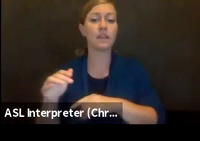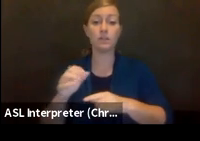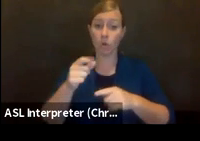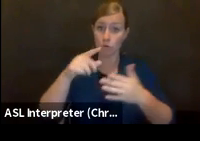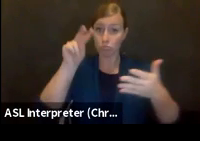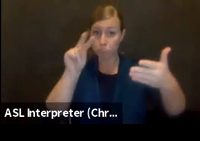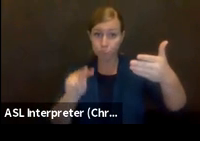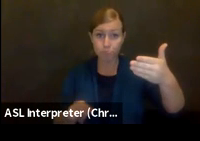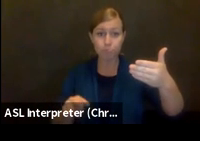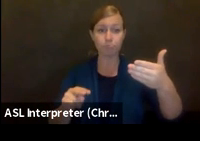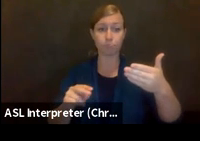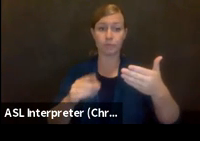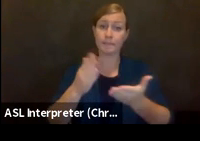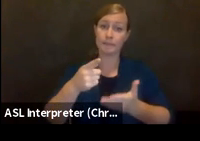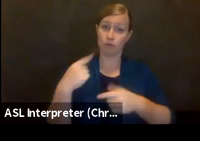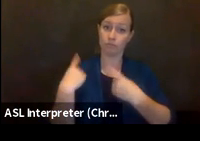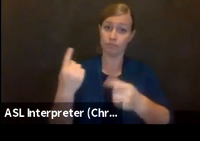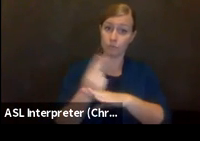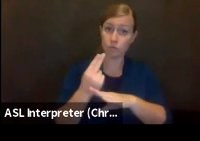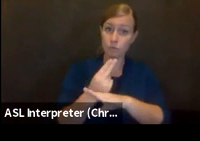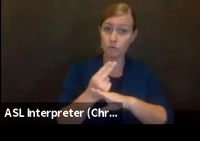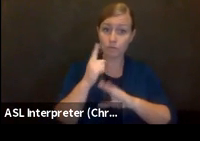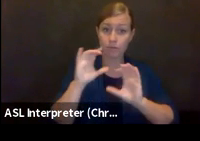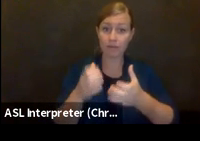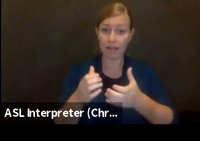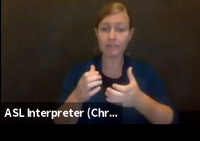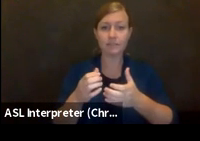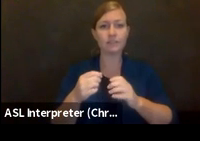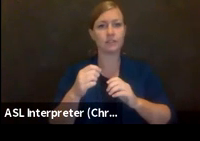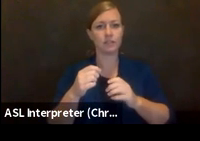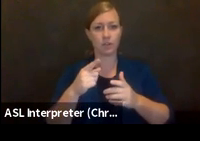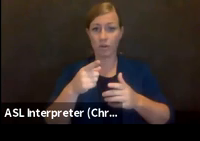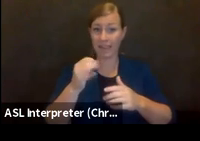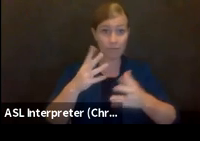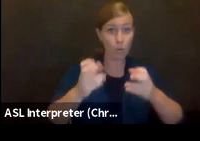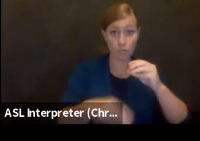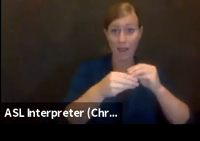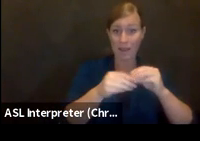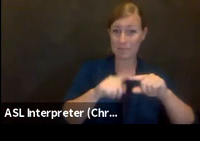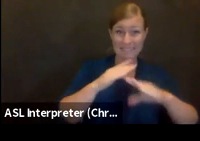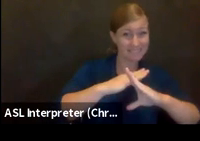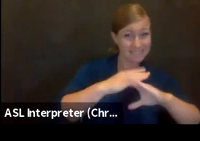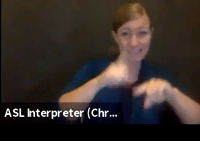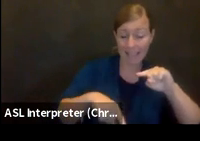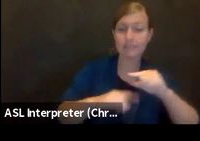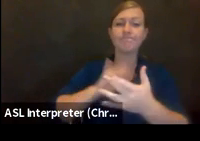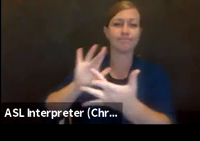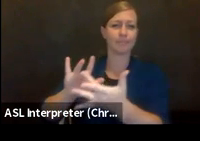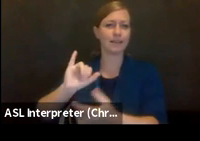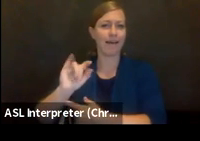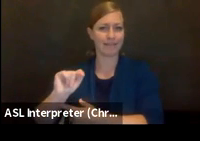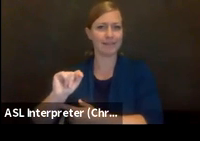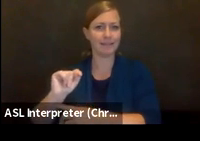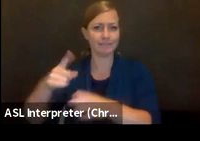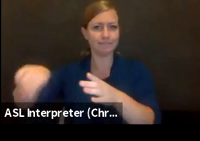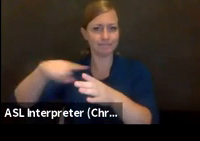ESD 189 - Amy Colburn: Have traditionally used in class that you're trying to add and you can't do want to talk to your district it folks to see if they can help you or what the process is to add those